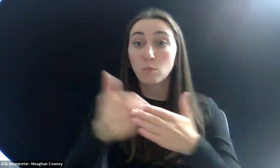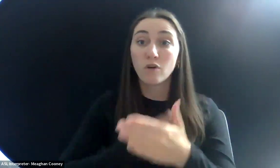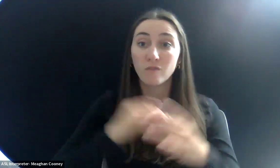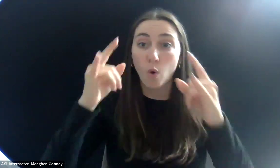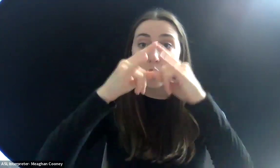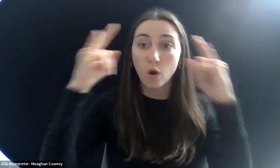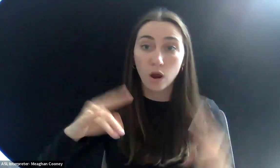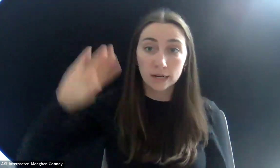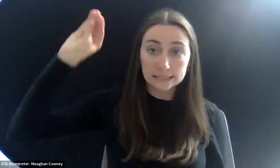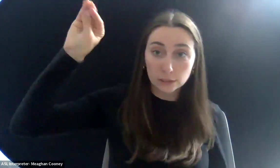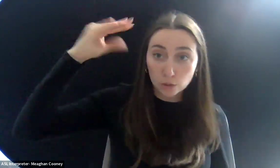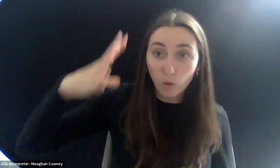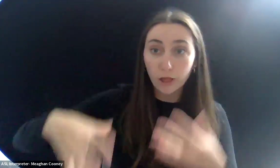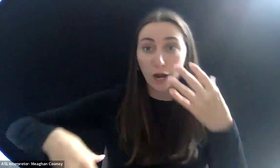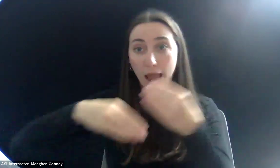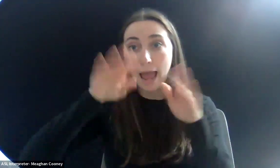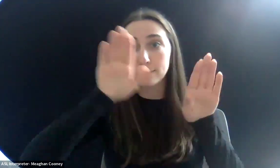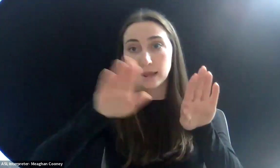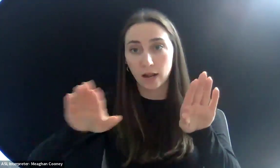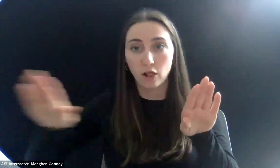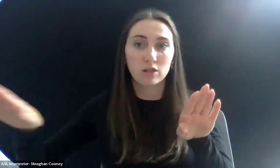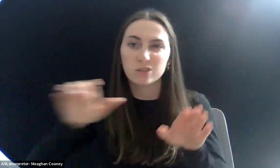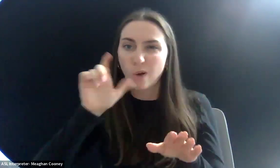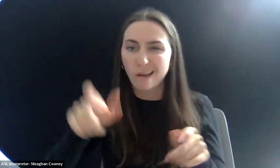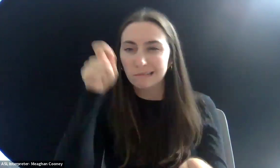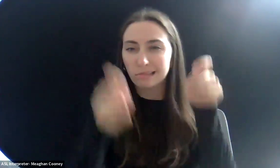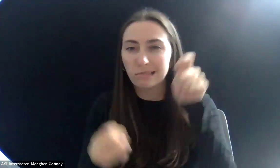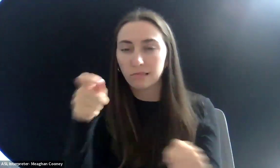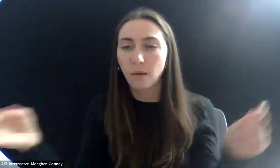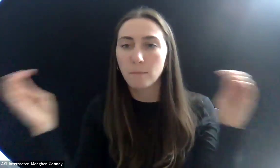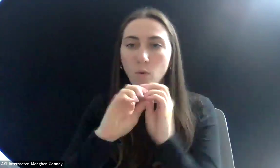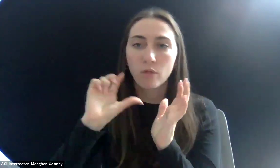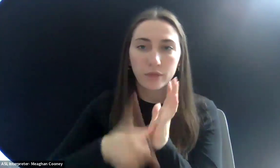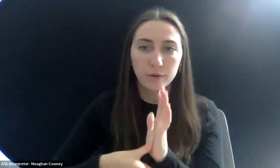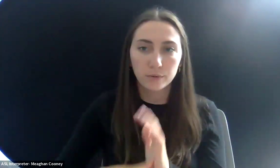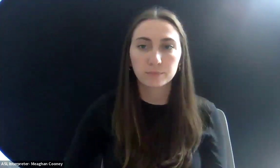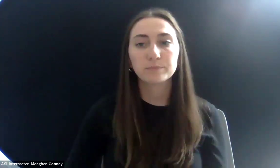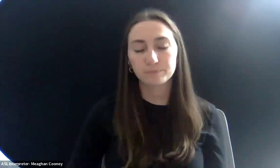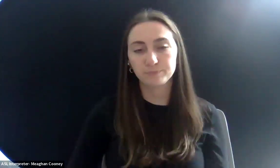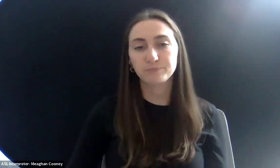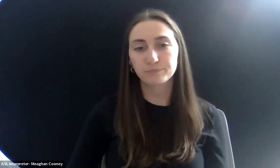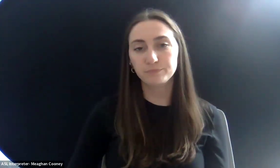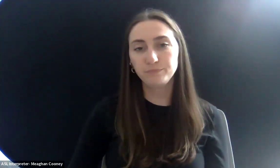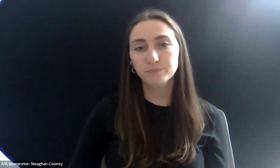renovations or retrofits in the future. Next slide for restaurants, it would be all electric pathways,